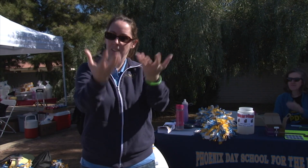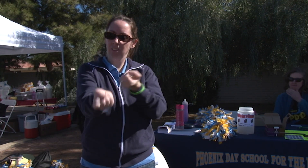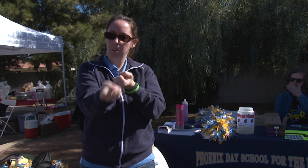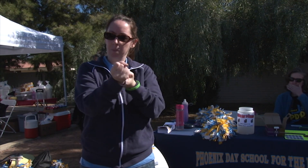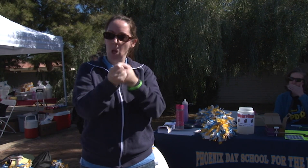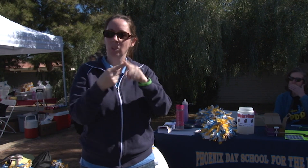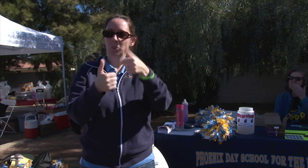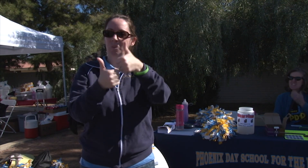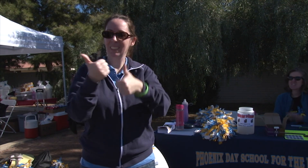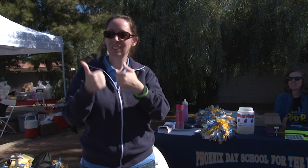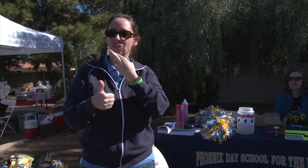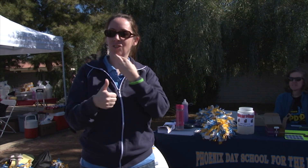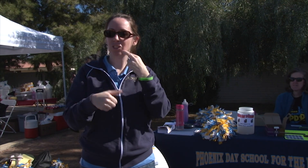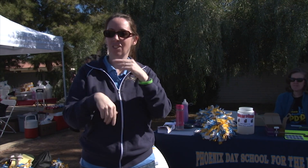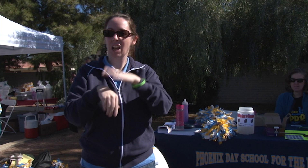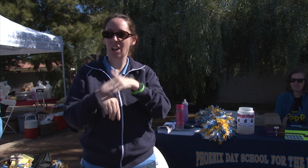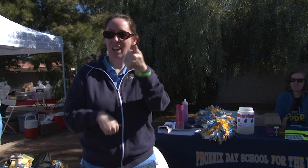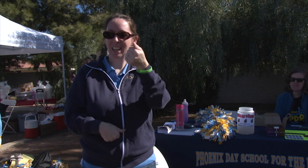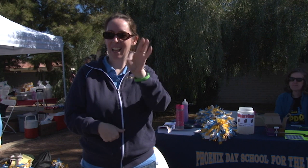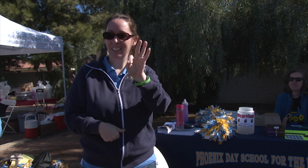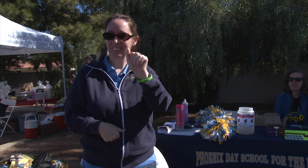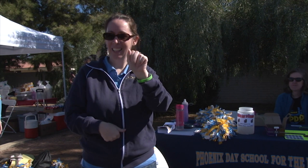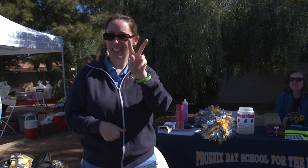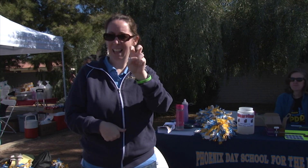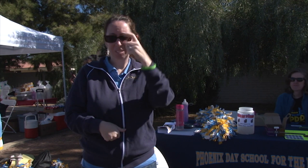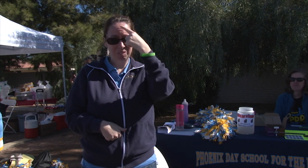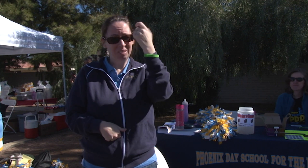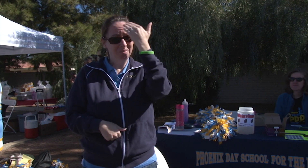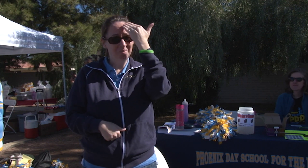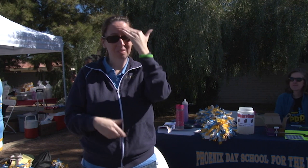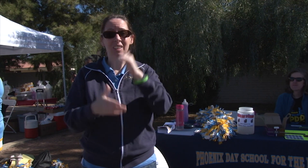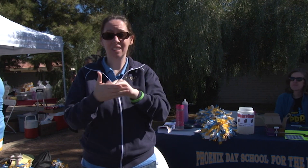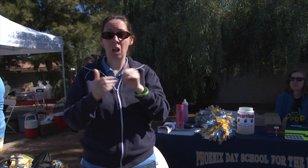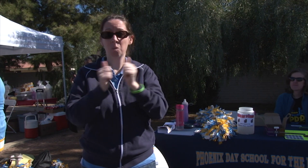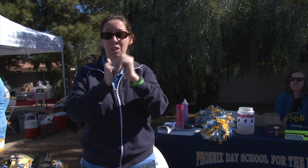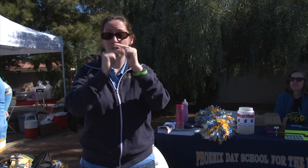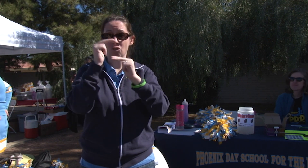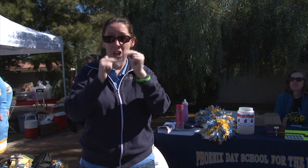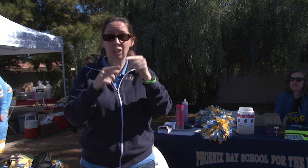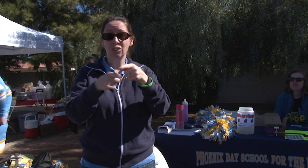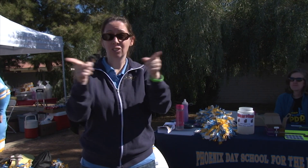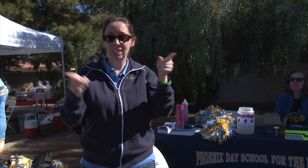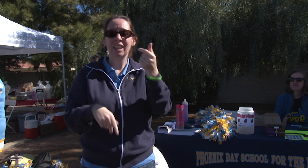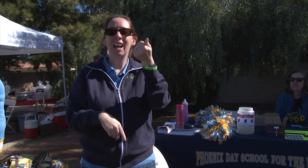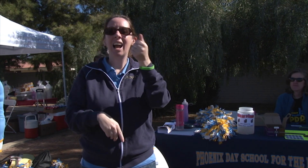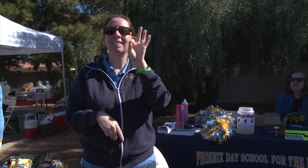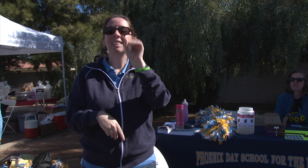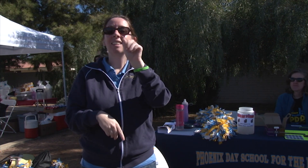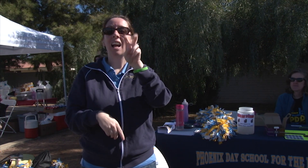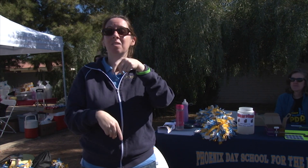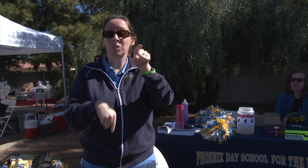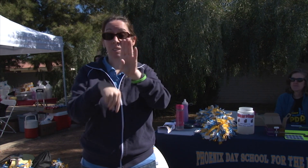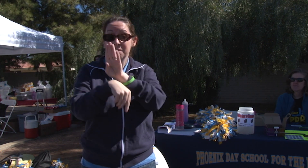LUNCH DEALS, TO GIVE SUPPORT TO LOCAL BUSINESSES, BECAUSE THEY ARE ALSO AFFECTED BY THE CONSTRUCTION.